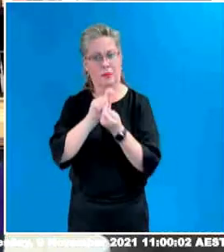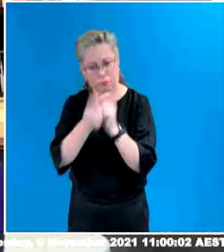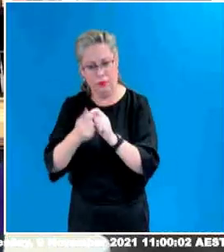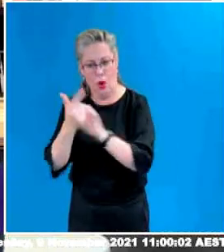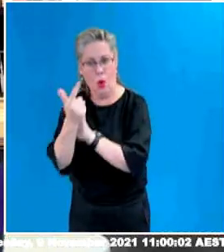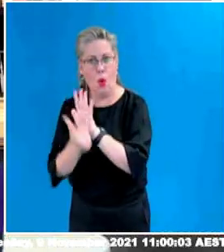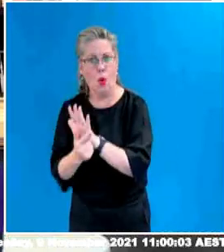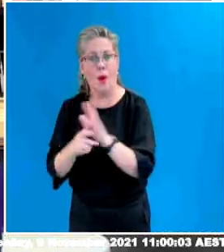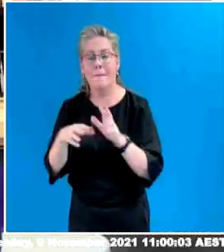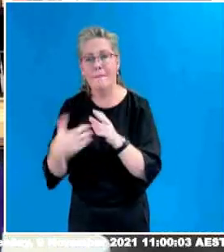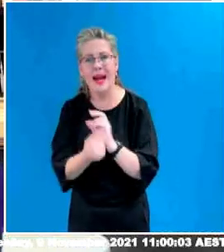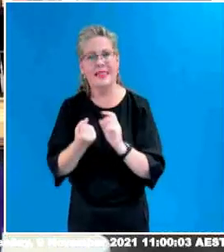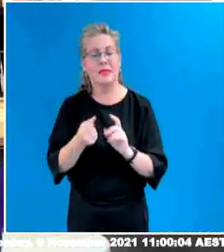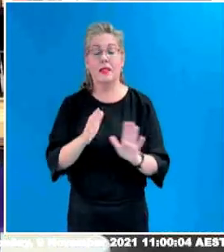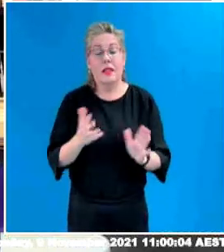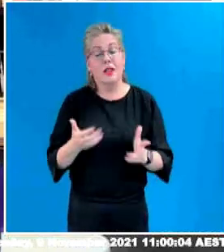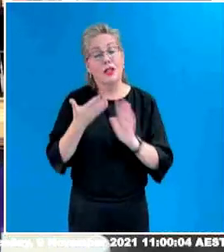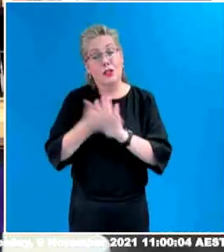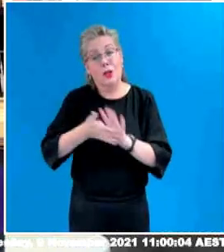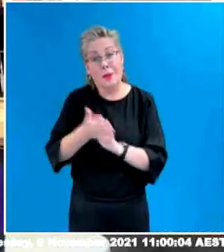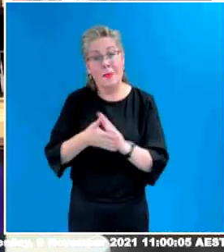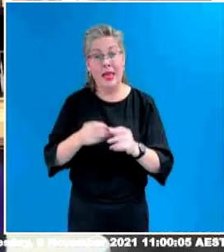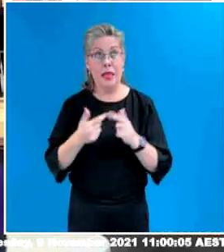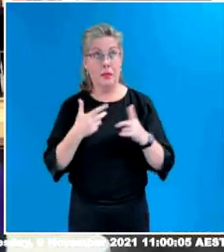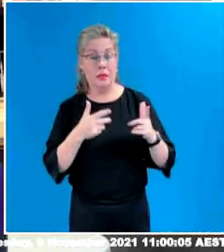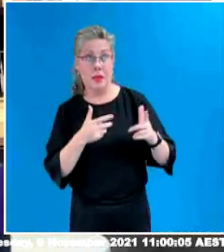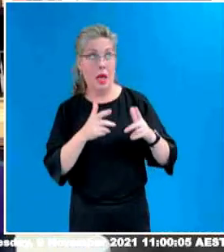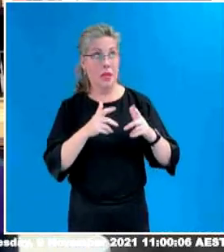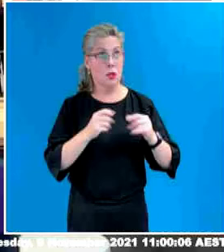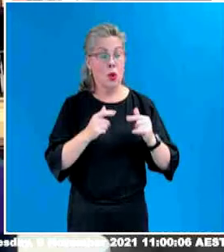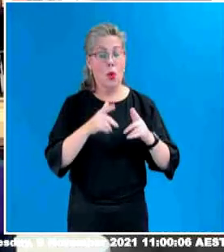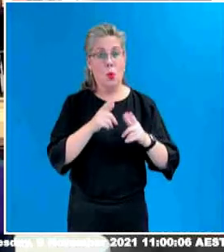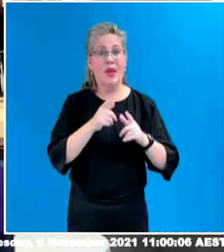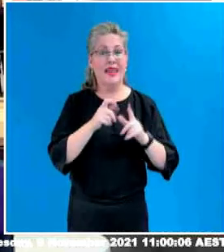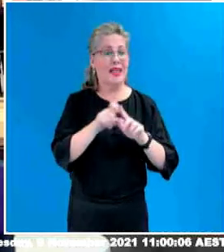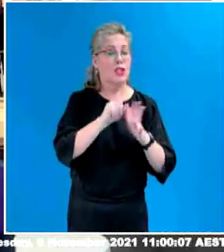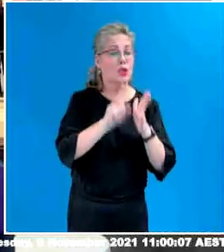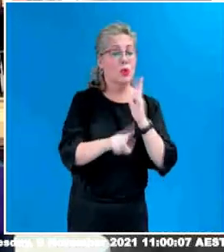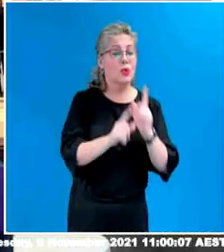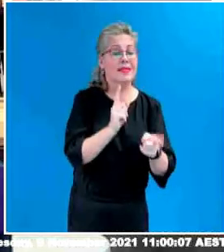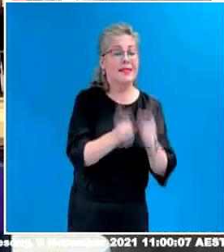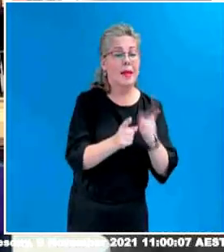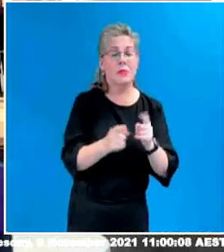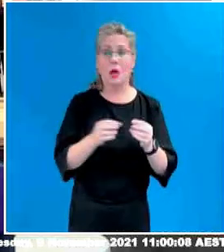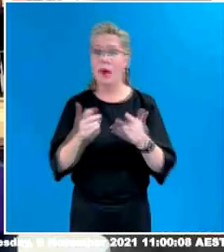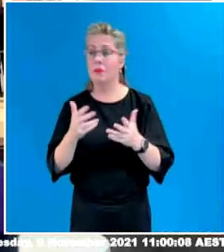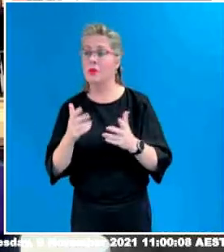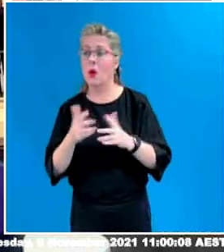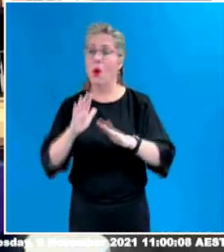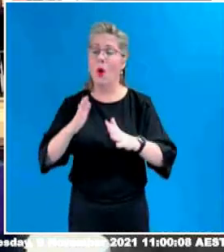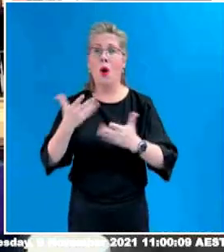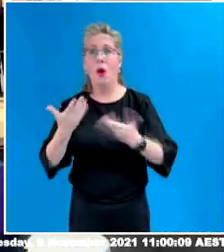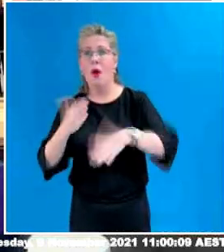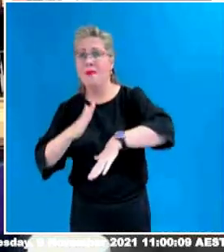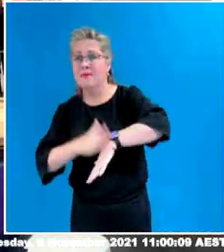Discrimination Act, the Disability Discrimination Act. What we do sometimes then is pick and choose which parts of those